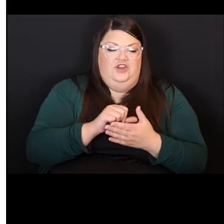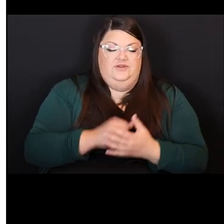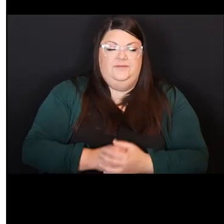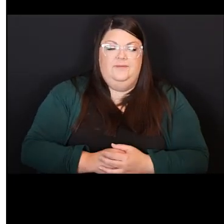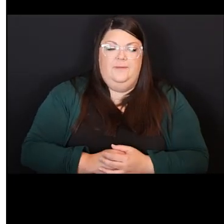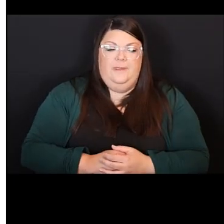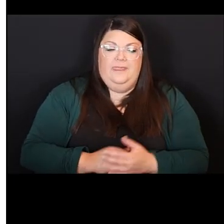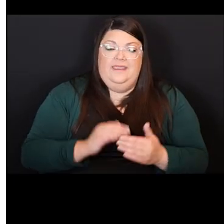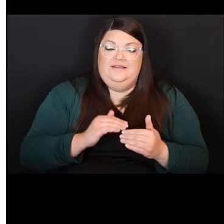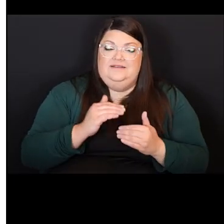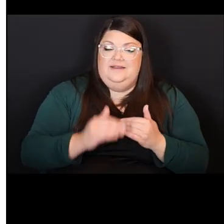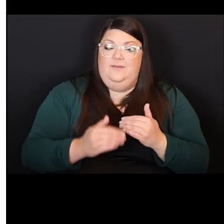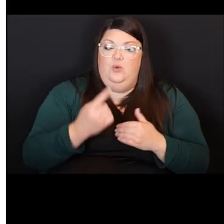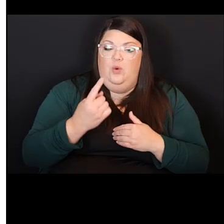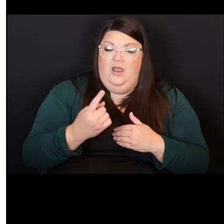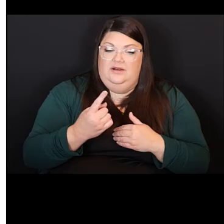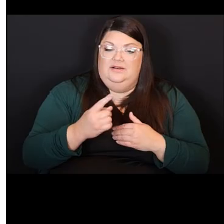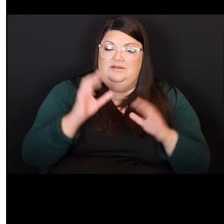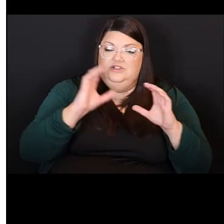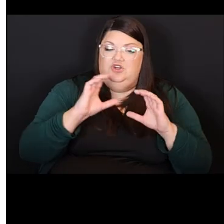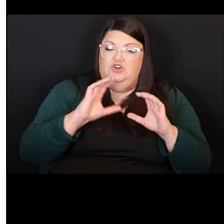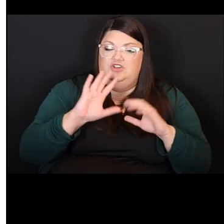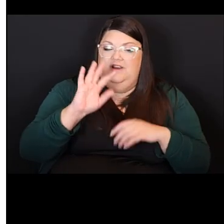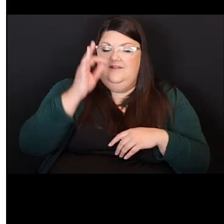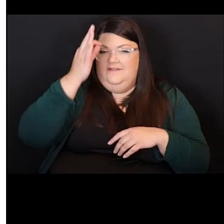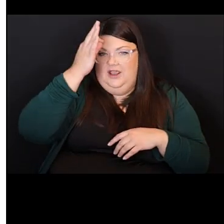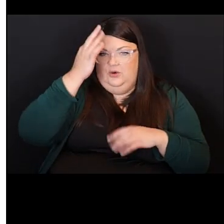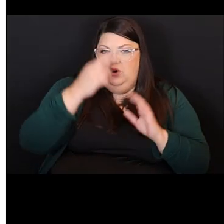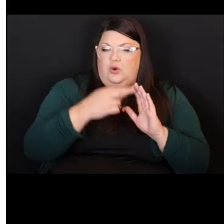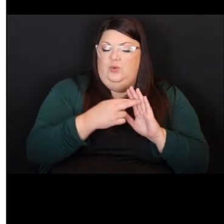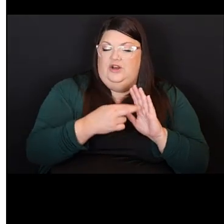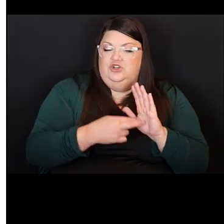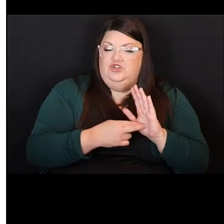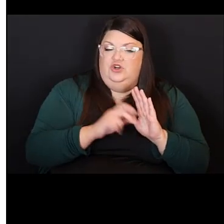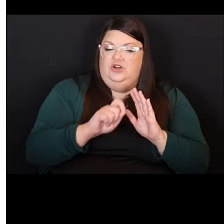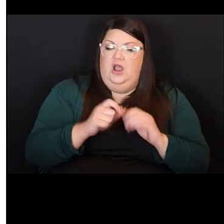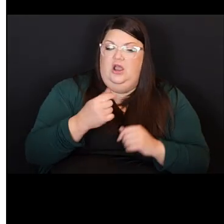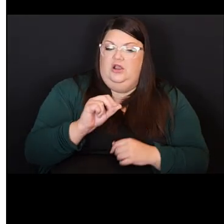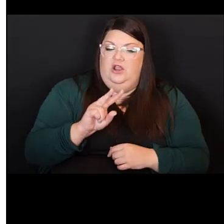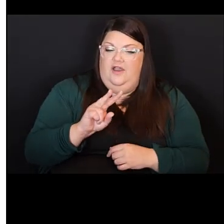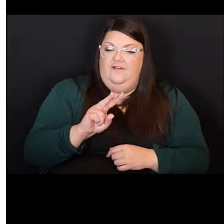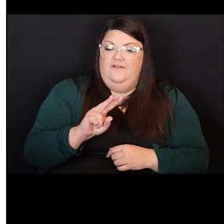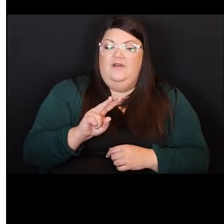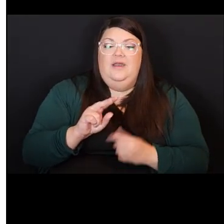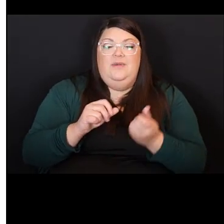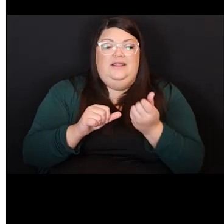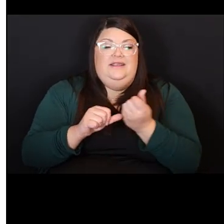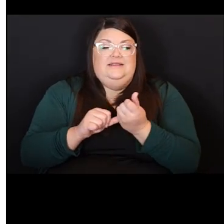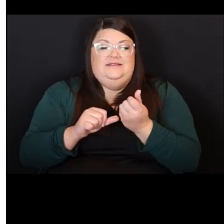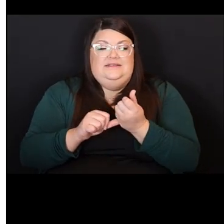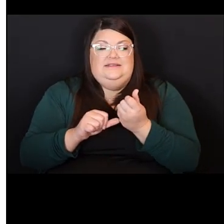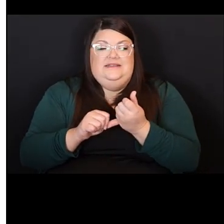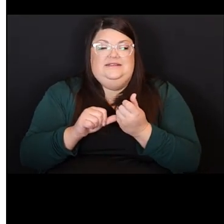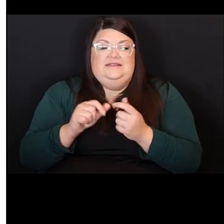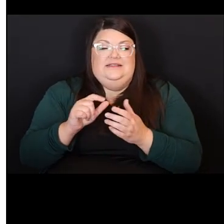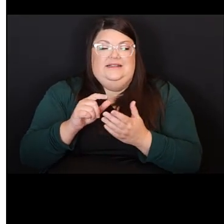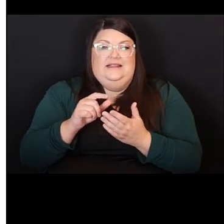Step 1: Search federalregister.gov by the Assistance Listing Number (ALN),